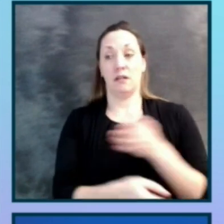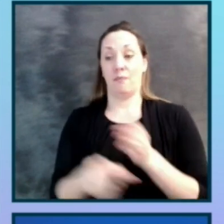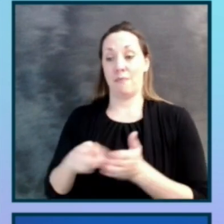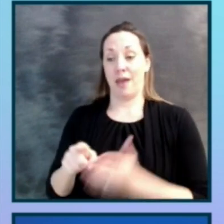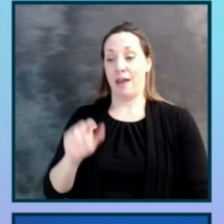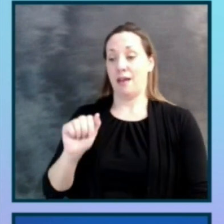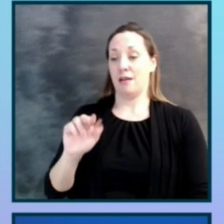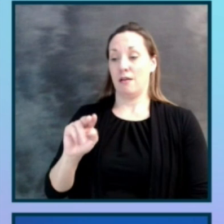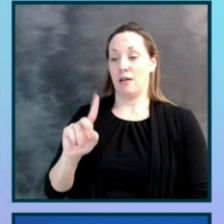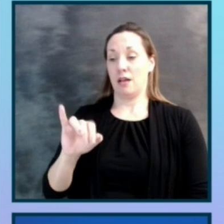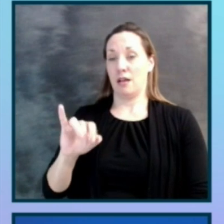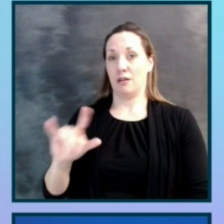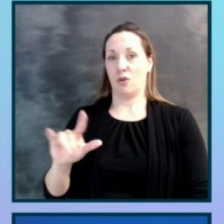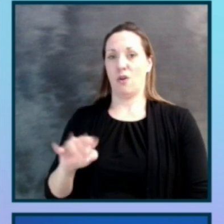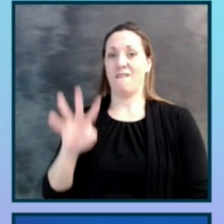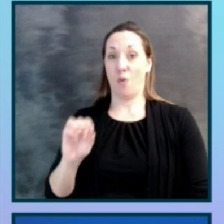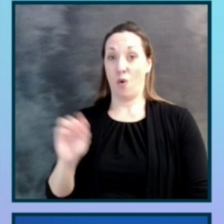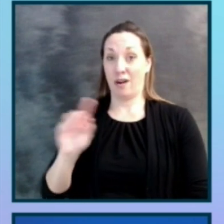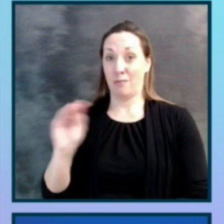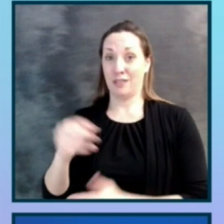40% passed and 60% failed.